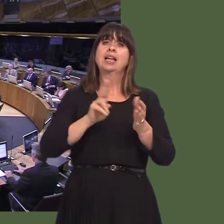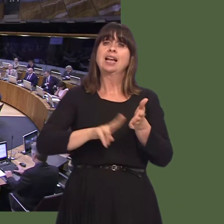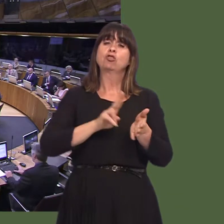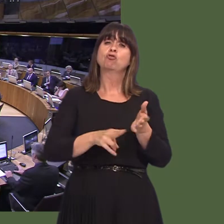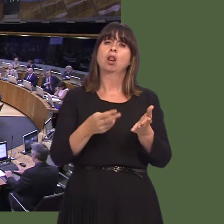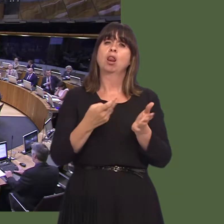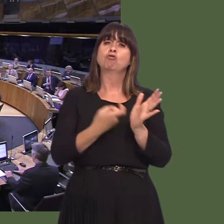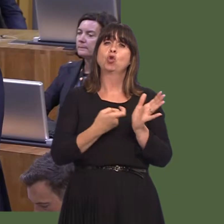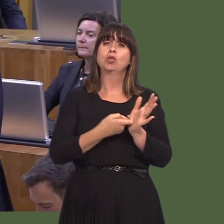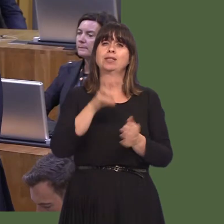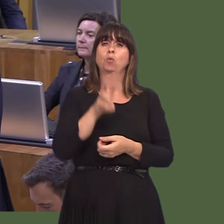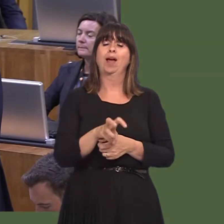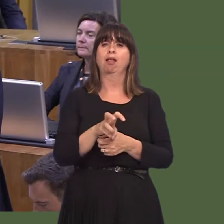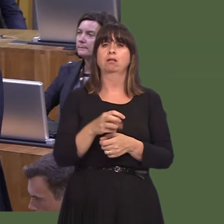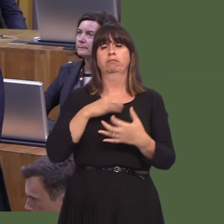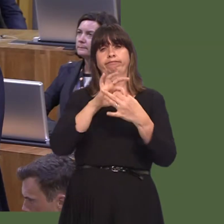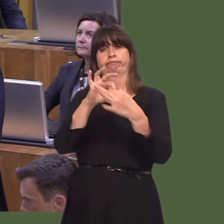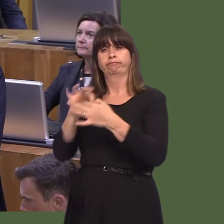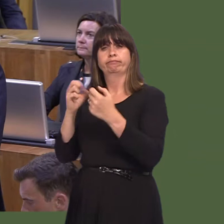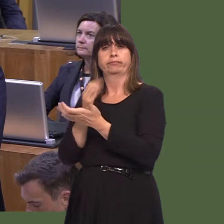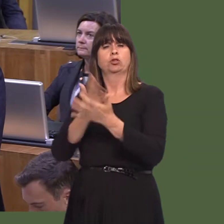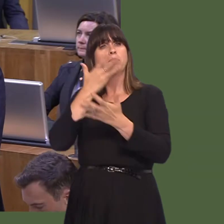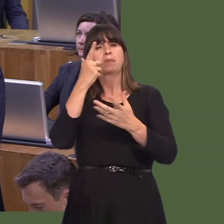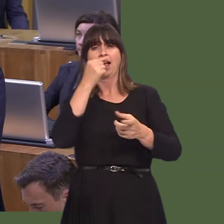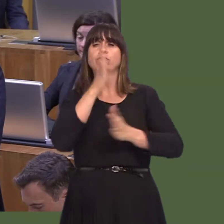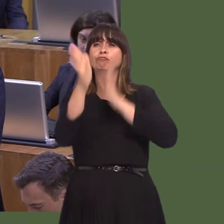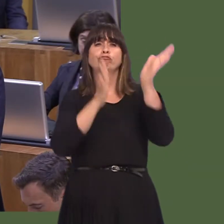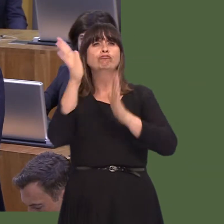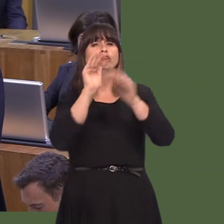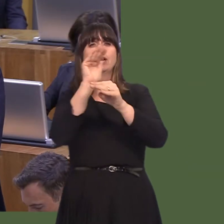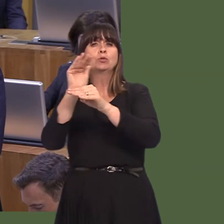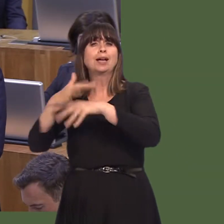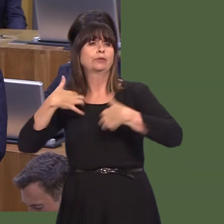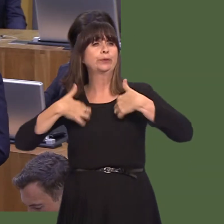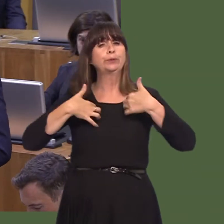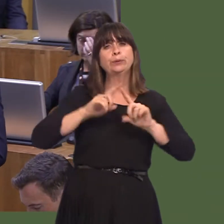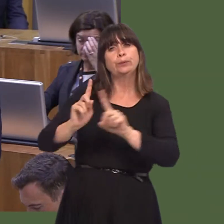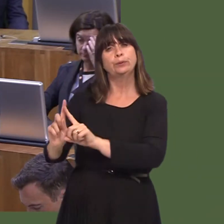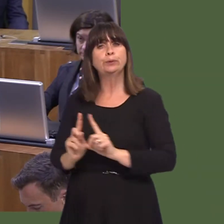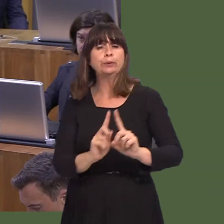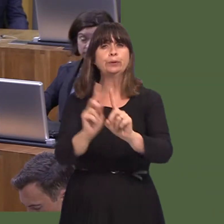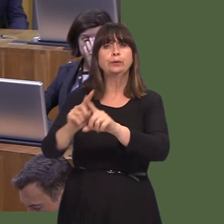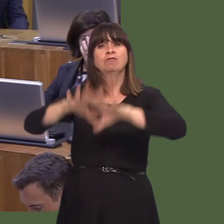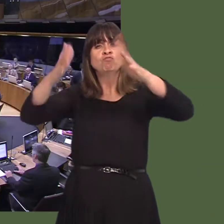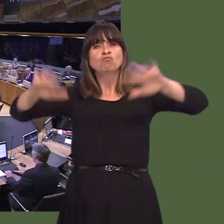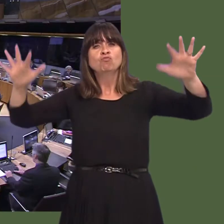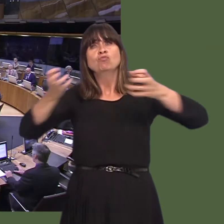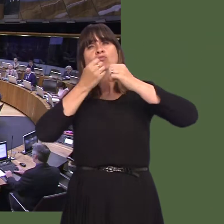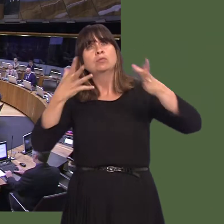for people of all ages to participate in a range of outdoor leisure activities. It is important that we make use of our natural landscape to encourage people to become more